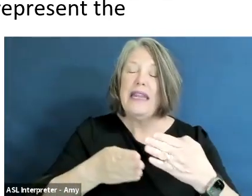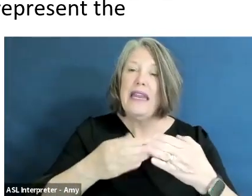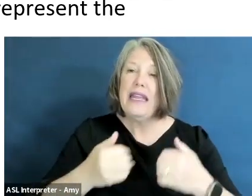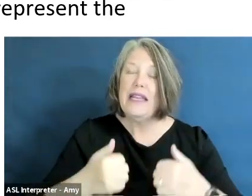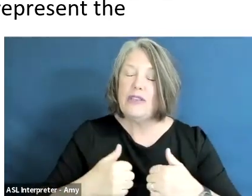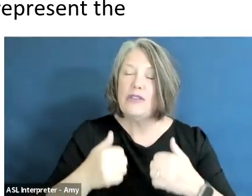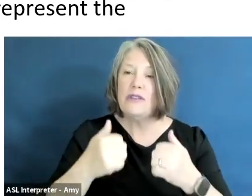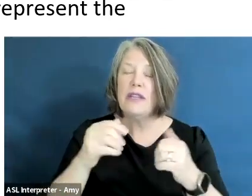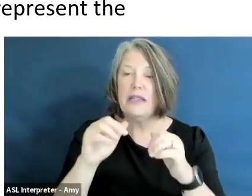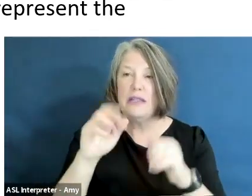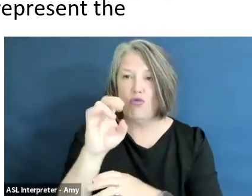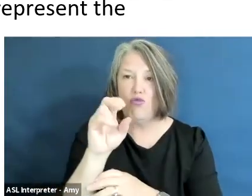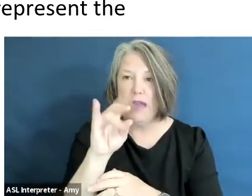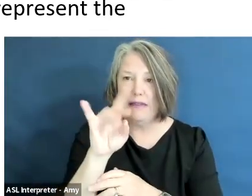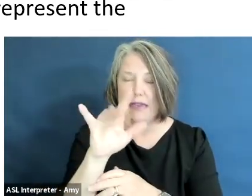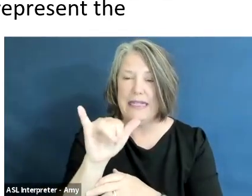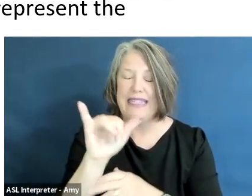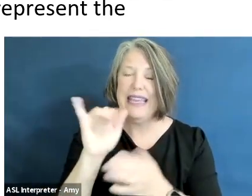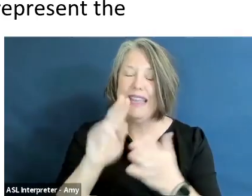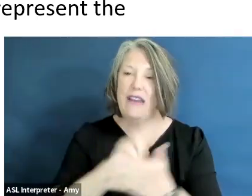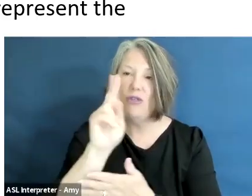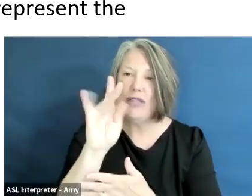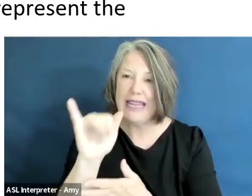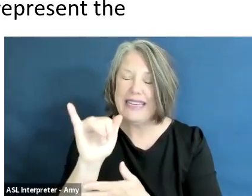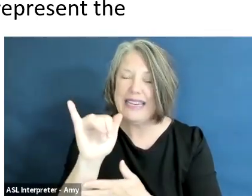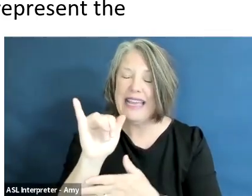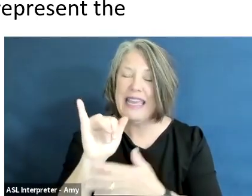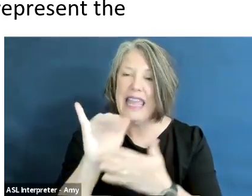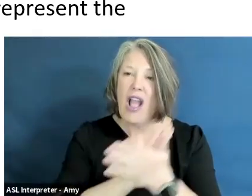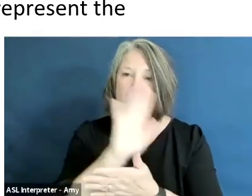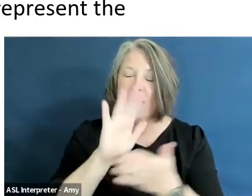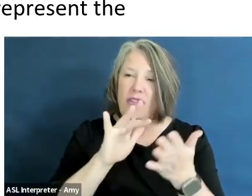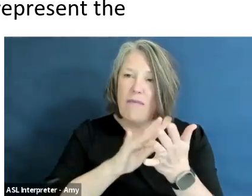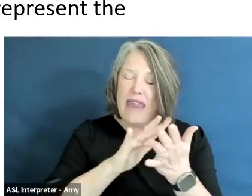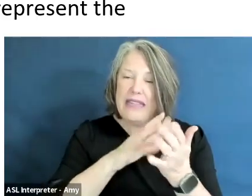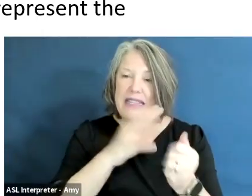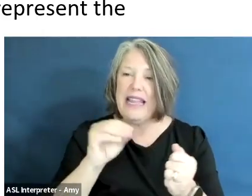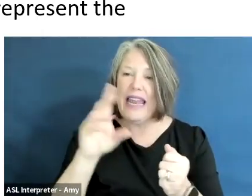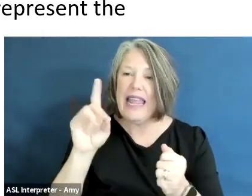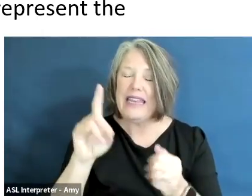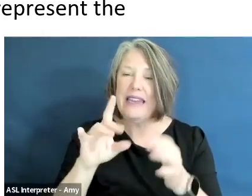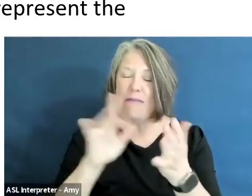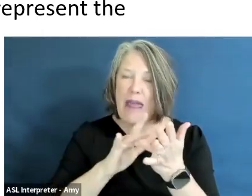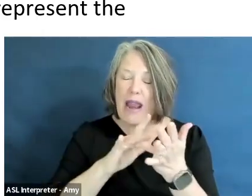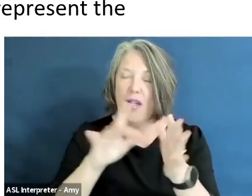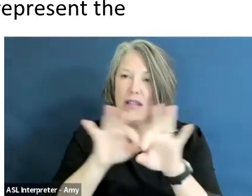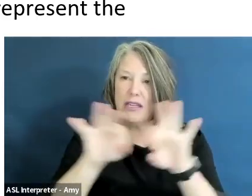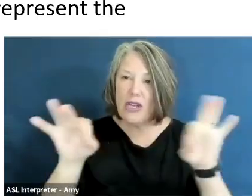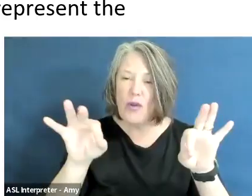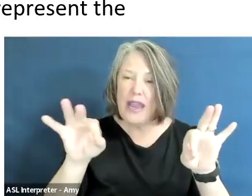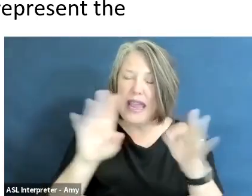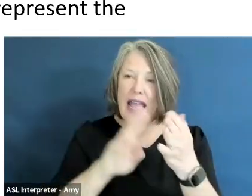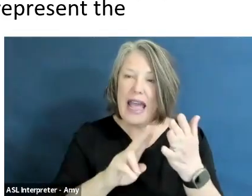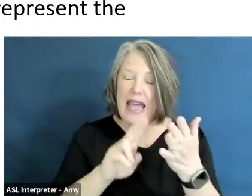the University of Kentucky College of Medicine and did his medical degree at the University of North Carolina.